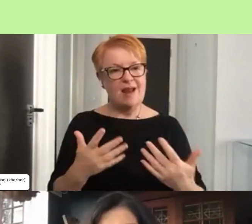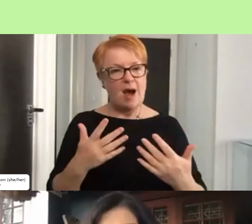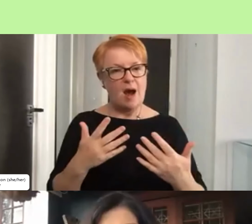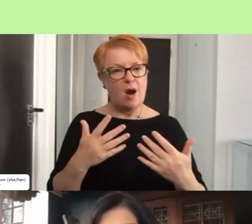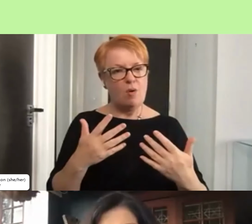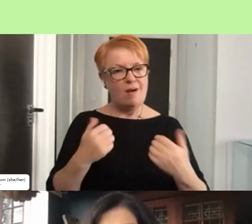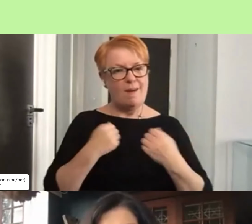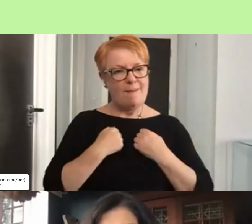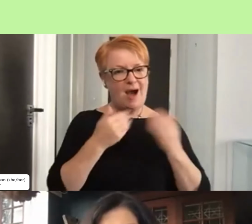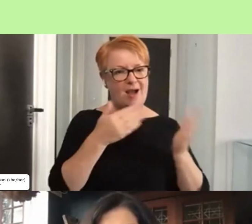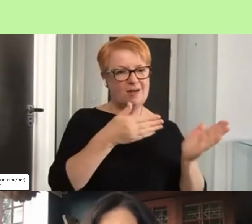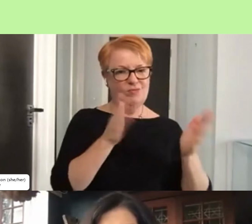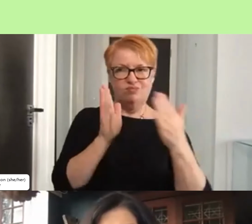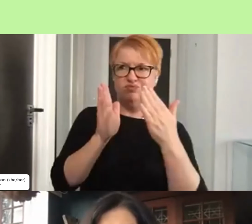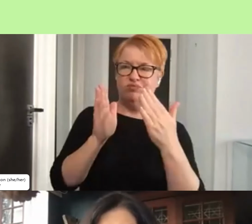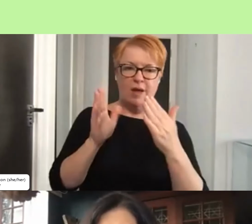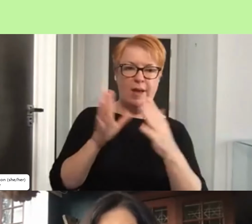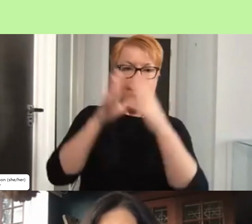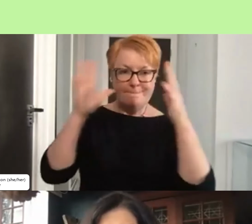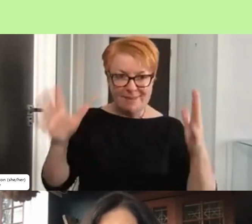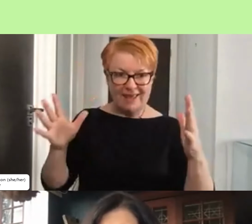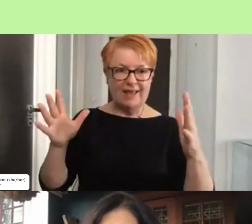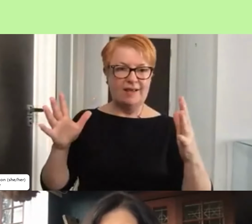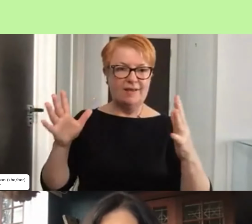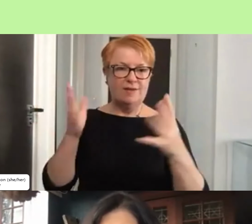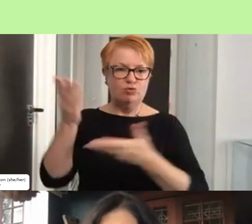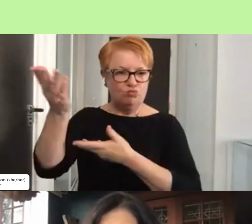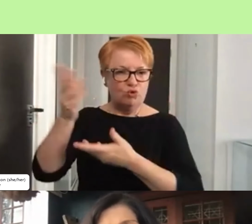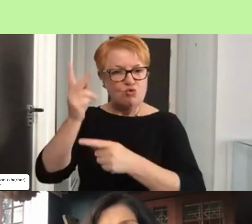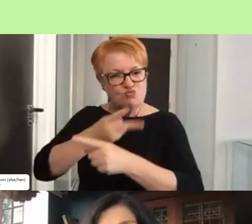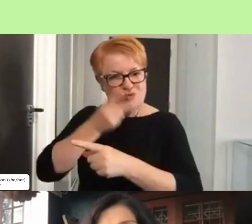big scale levels of renegotiating with the political.